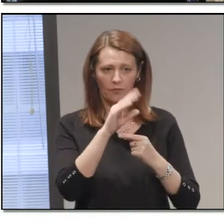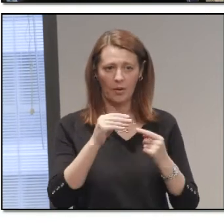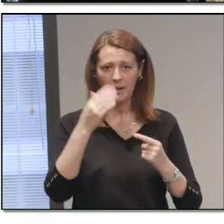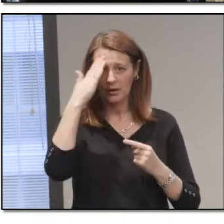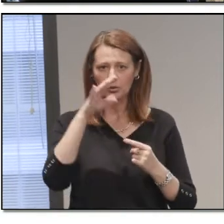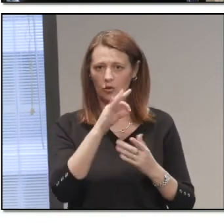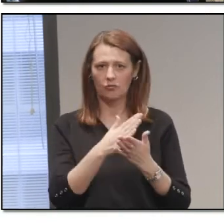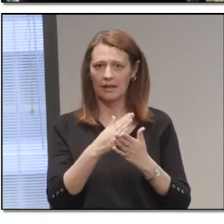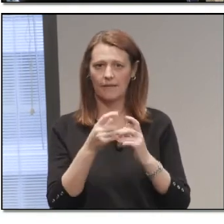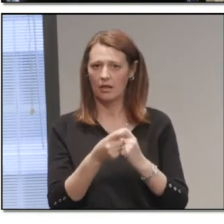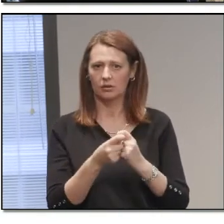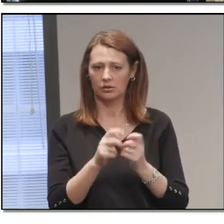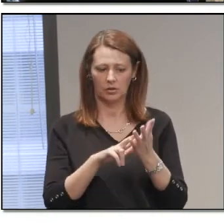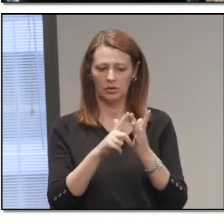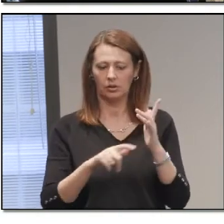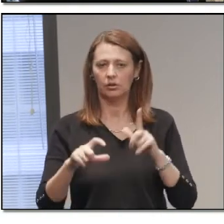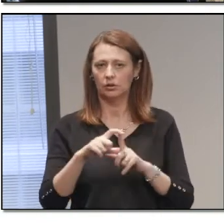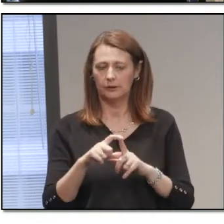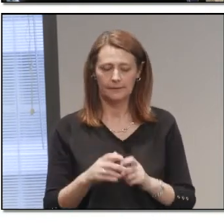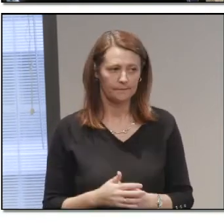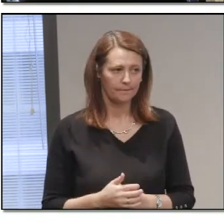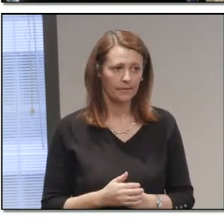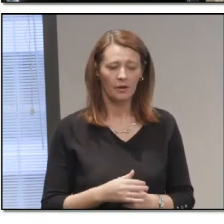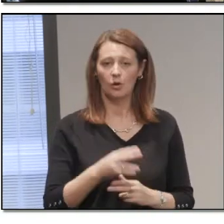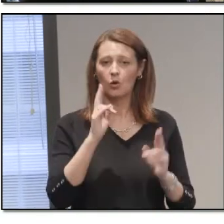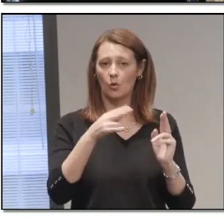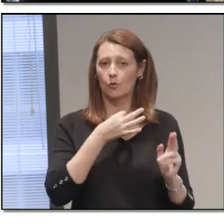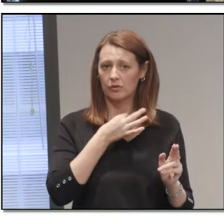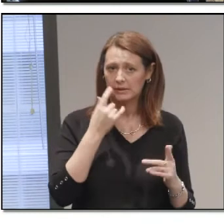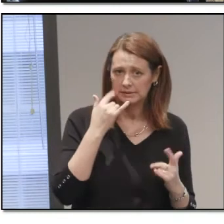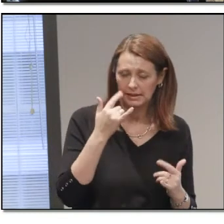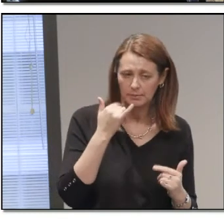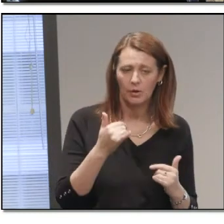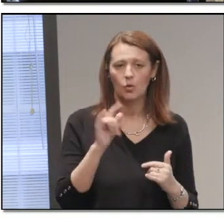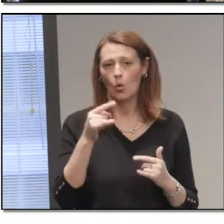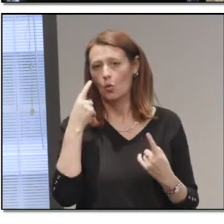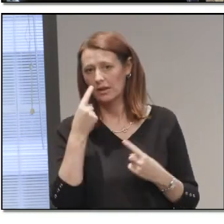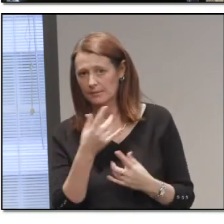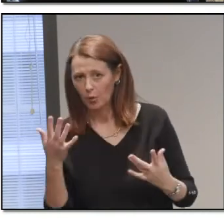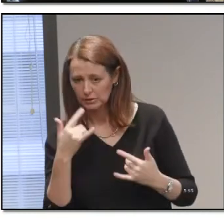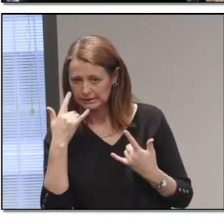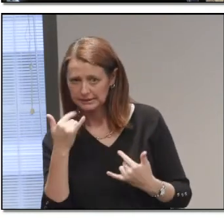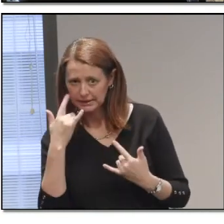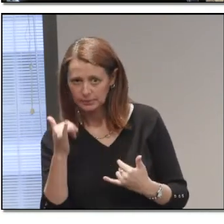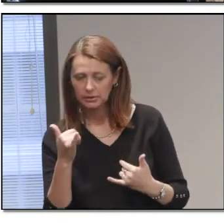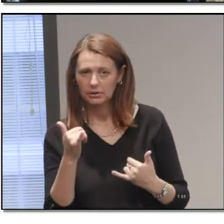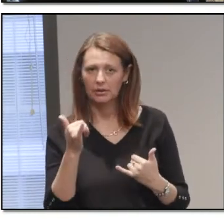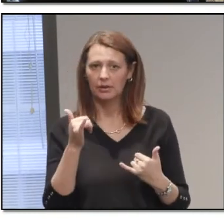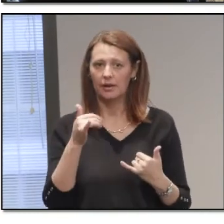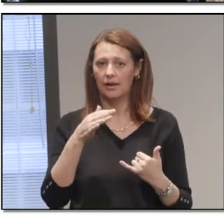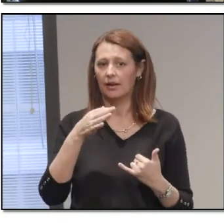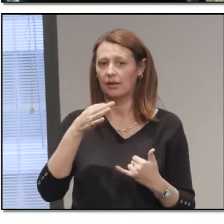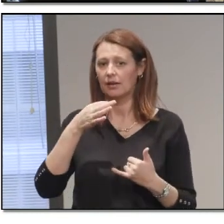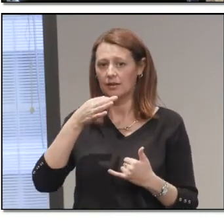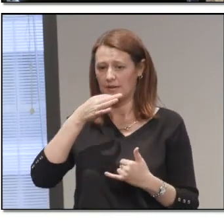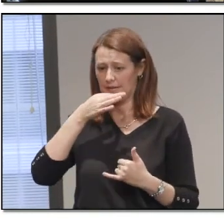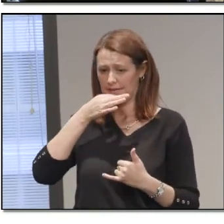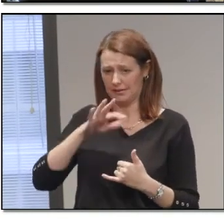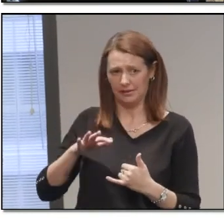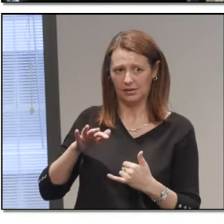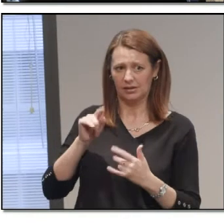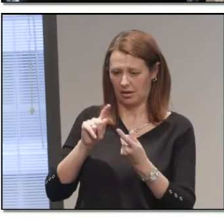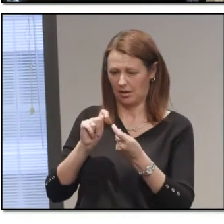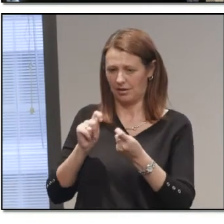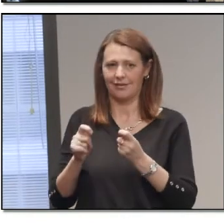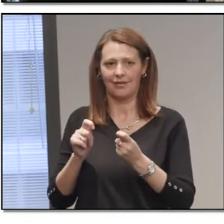Normal risk assessment or exposure assessments add a kidney fudge factor by increasing the dose by a